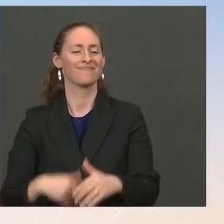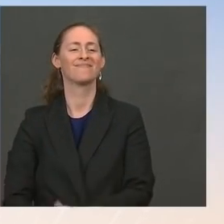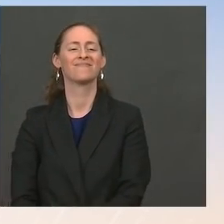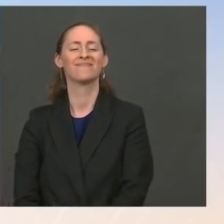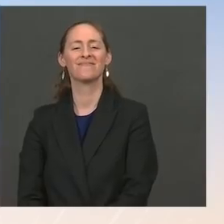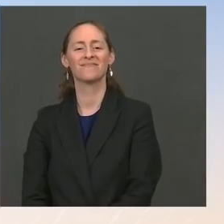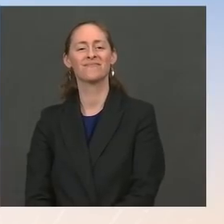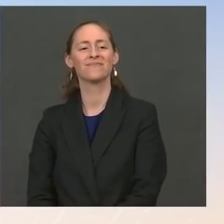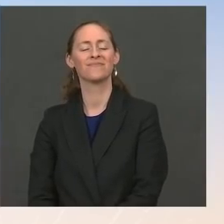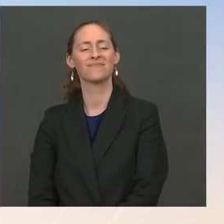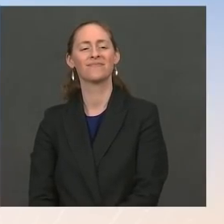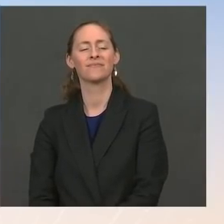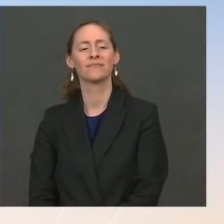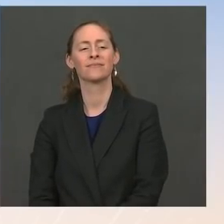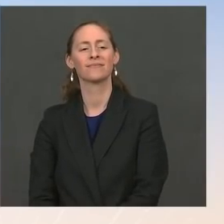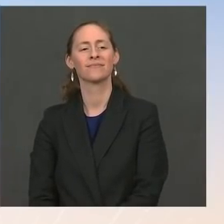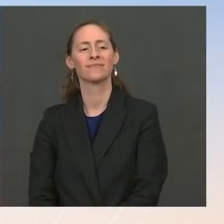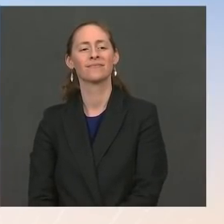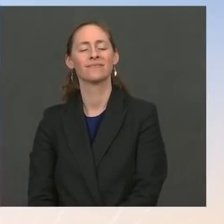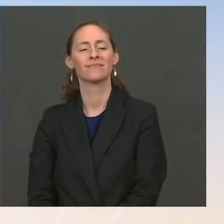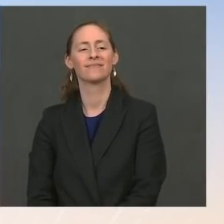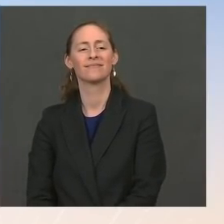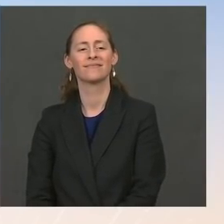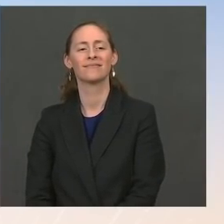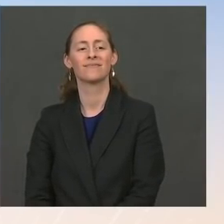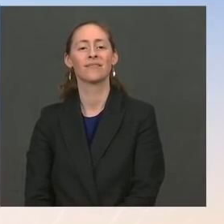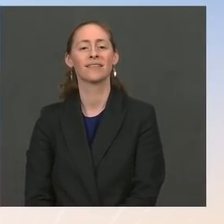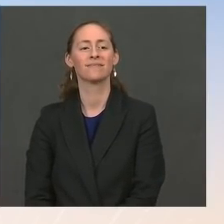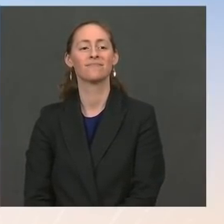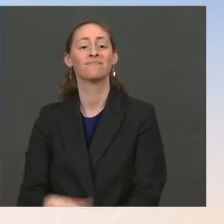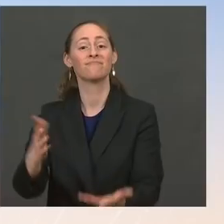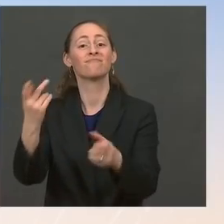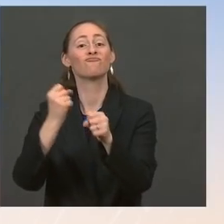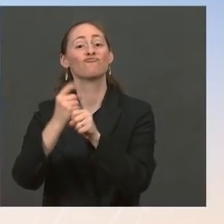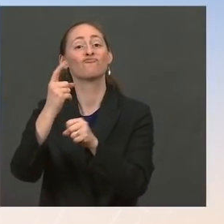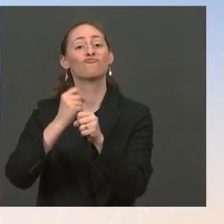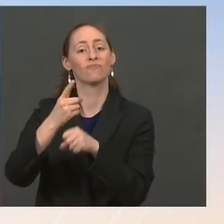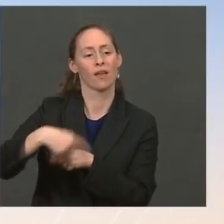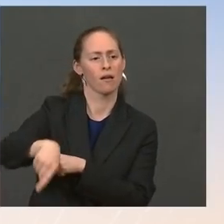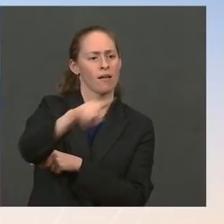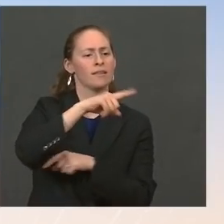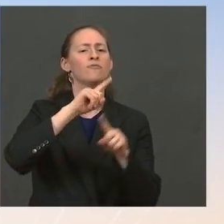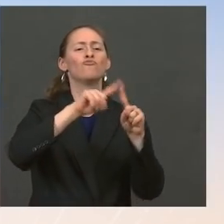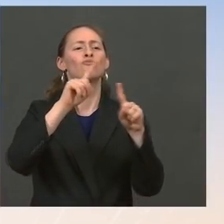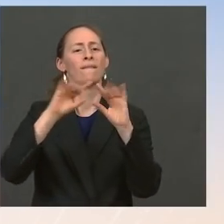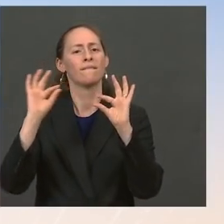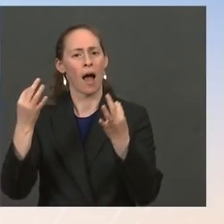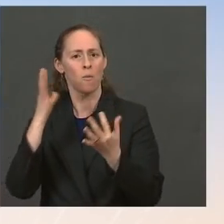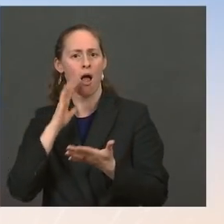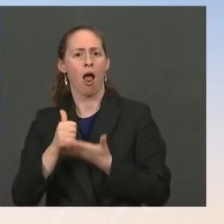Under the President's plan, a family of four earning $80,000 per year will save nearly $3,000 per year --